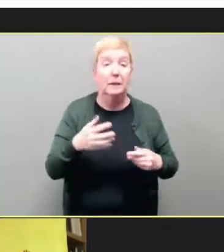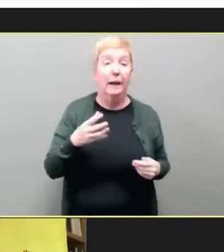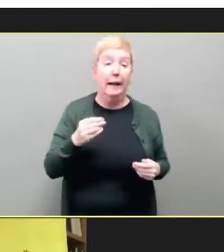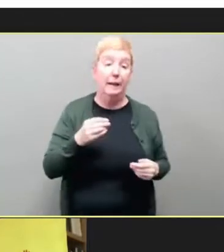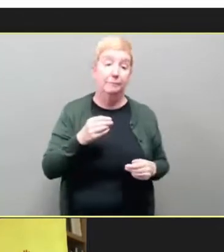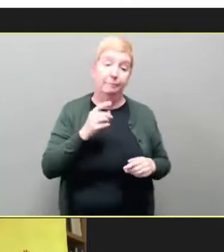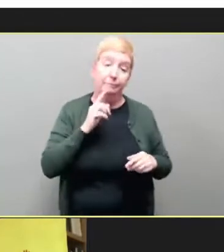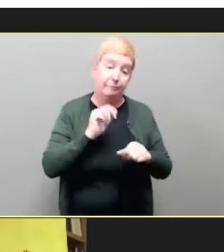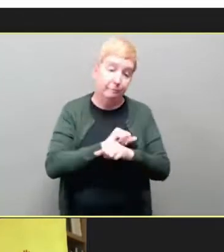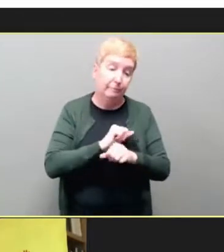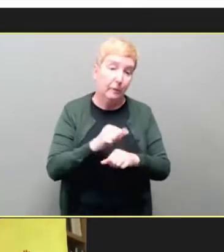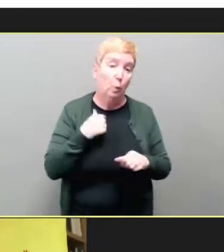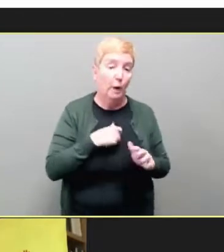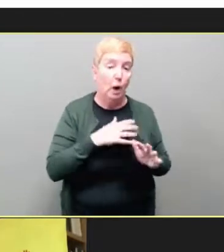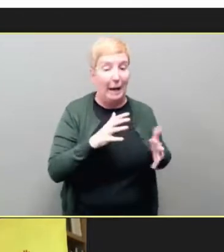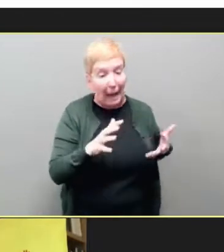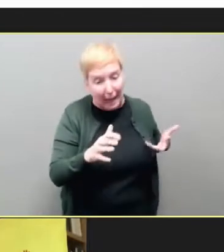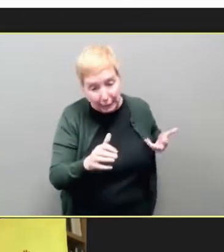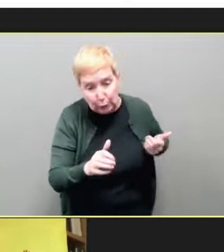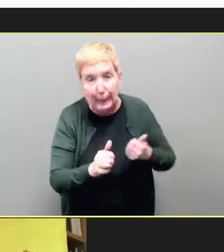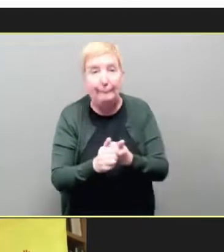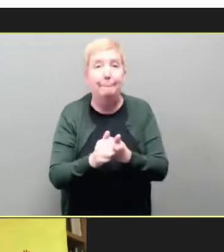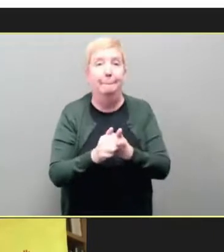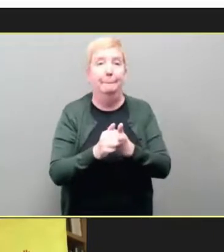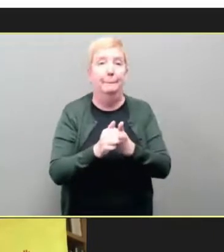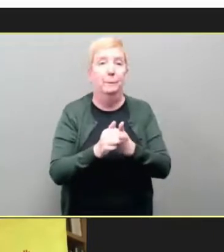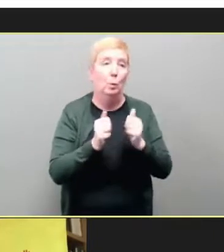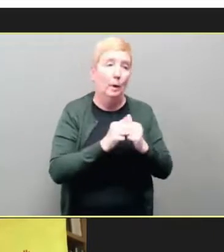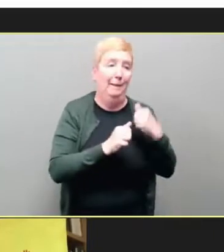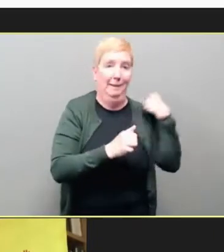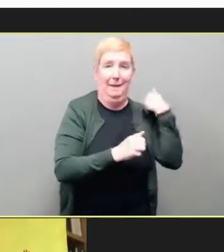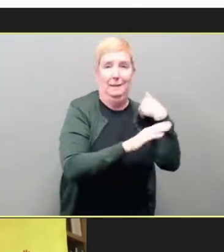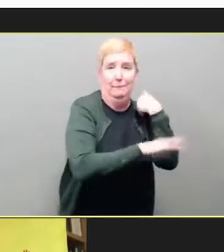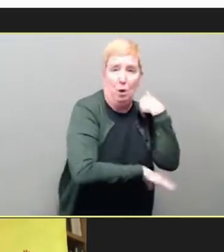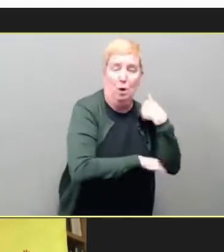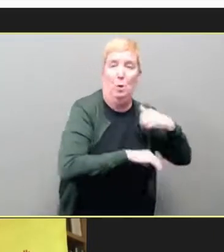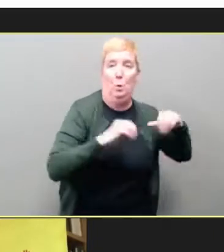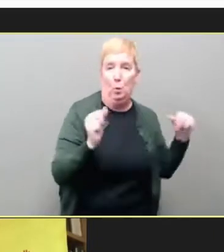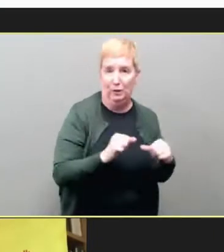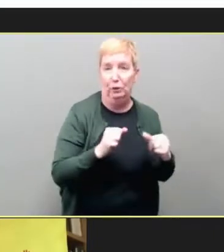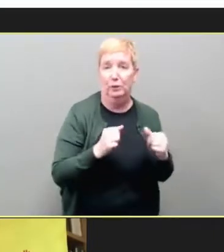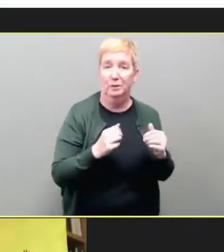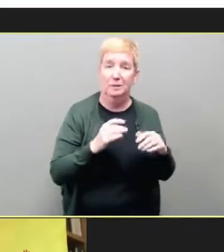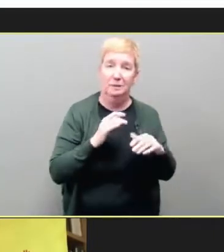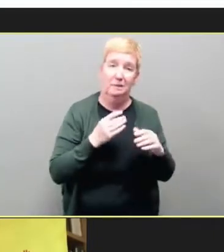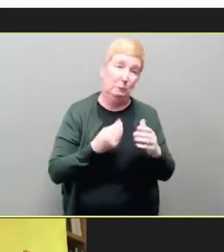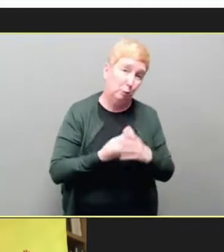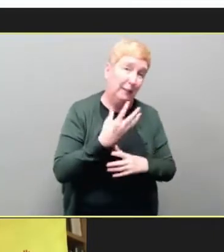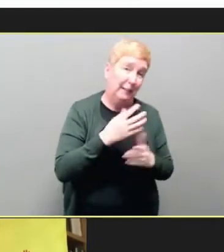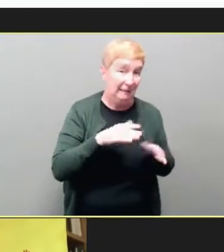from the fall winter than we had so many deaths. But actually I was given a